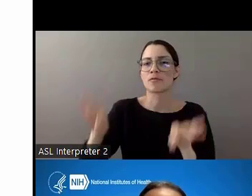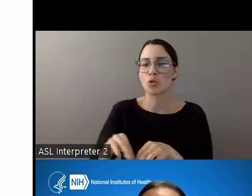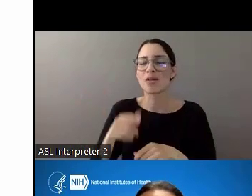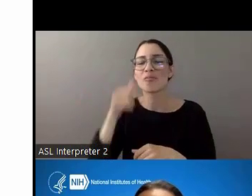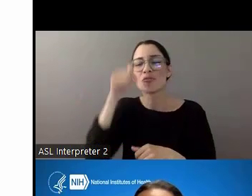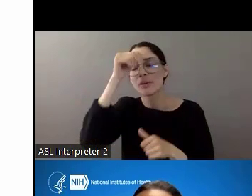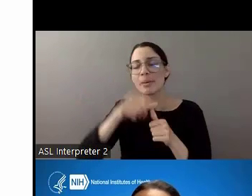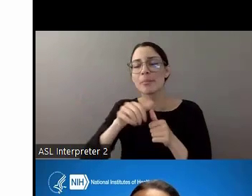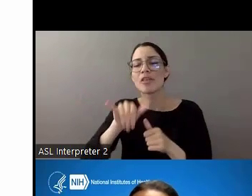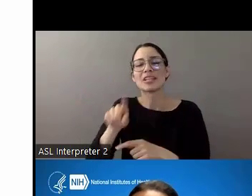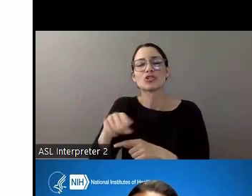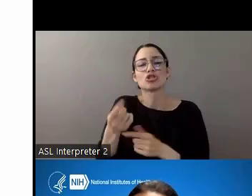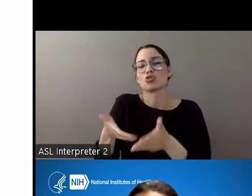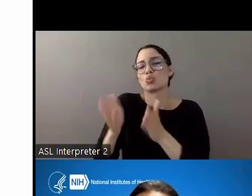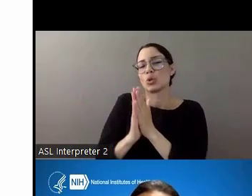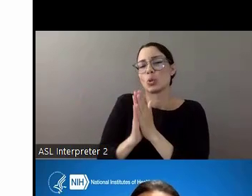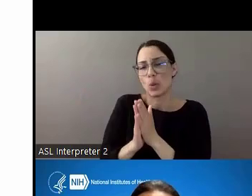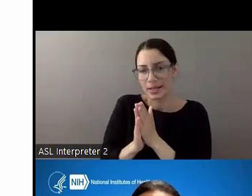makes the final call on application assignments.